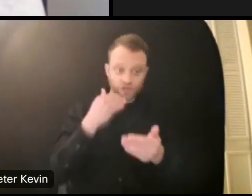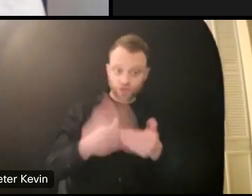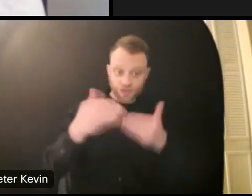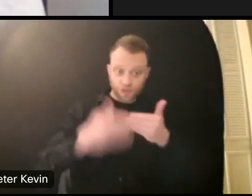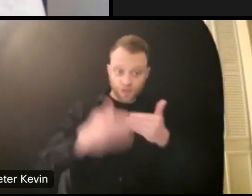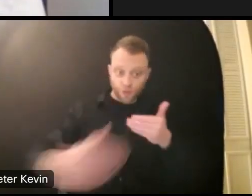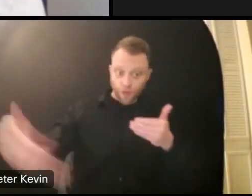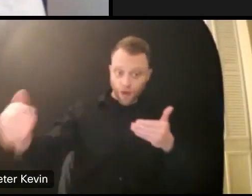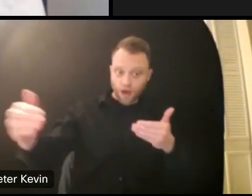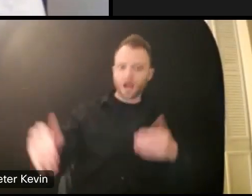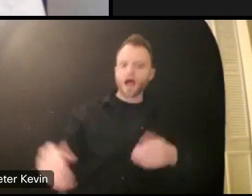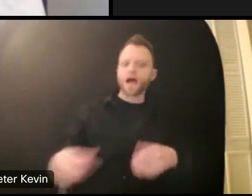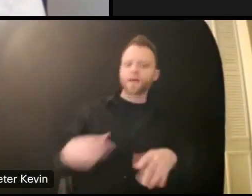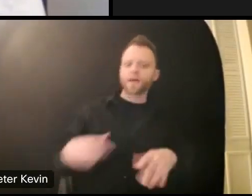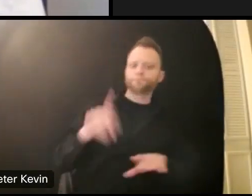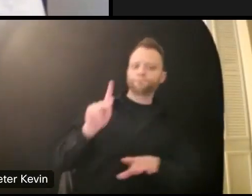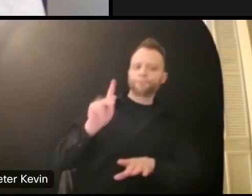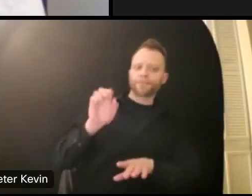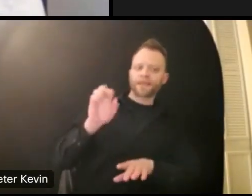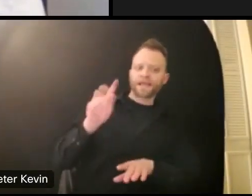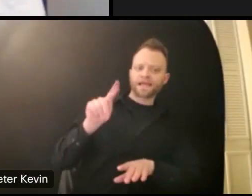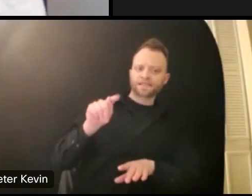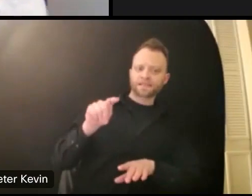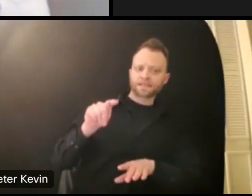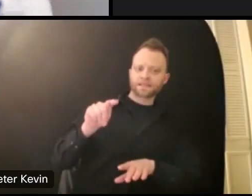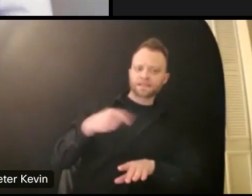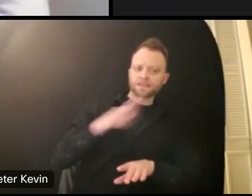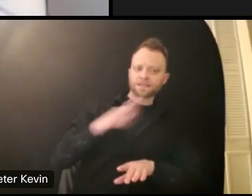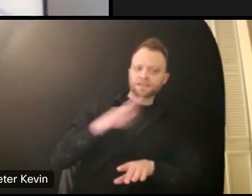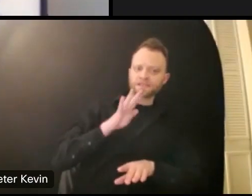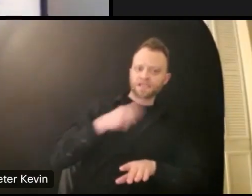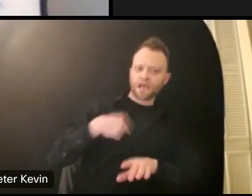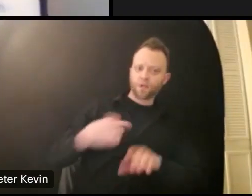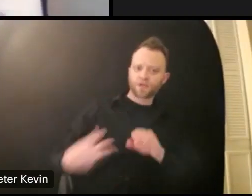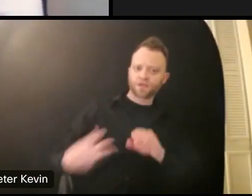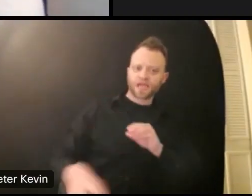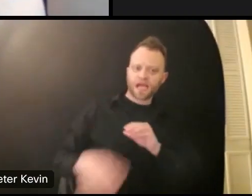the the entity that has Great Weight, the entity that's important, is the Commission.